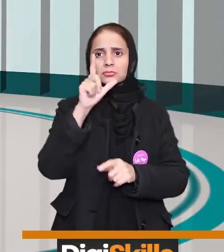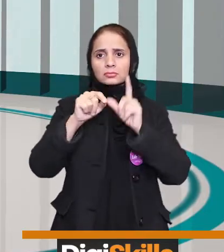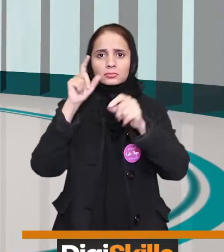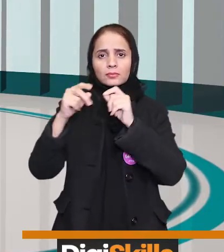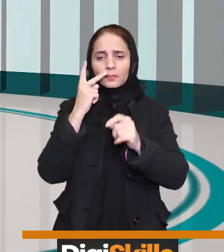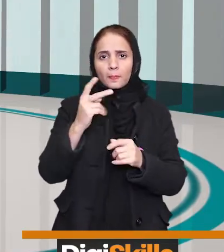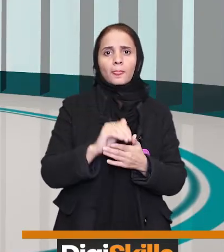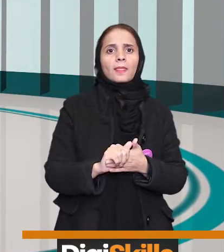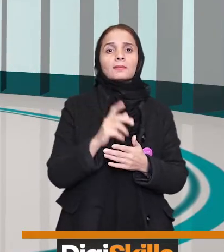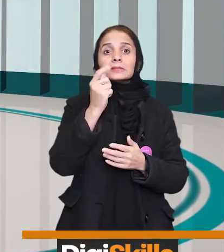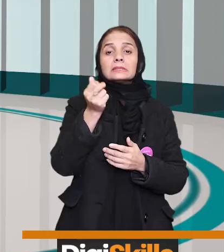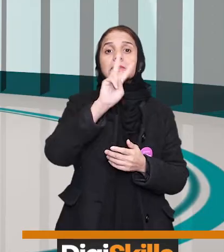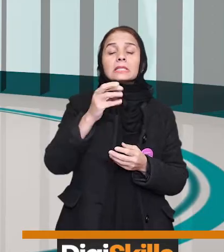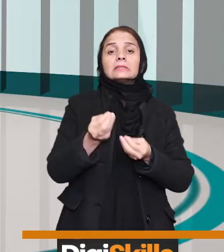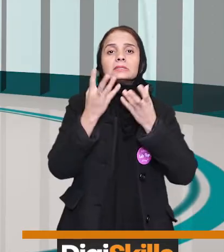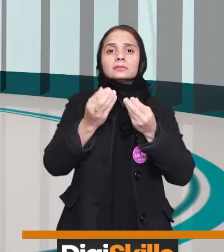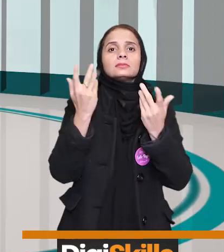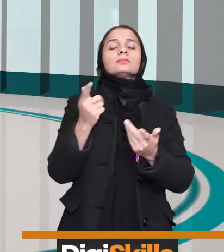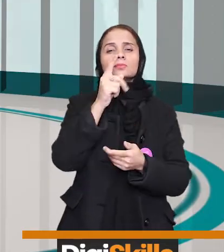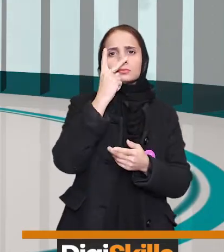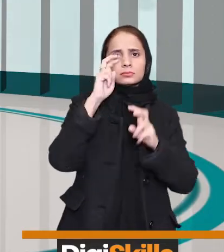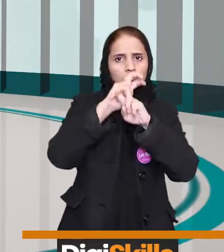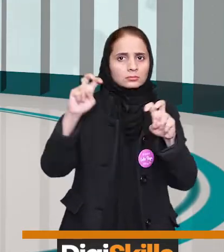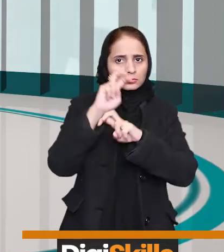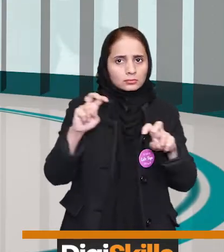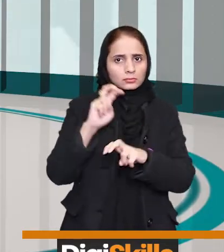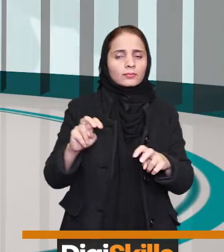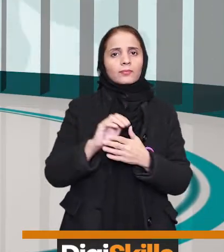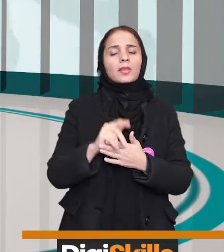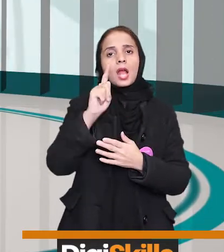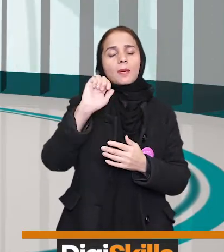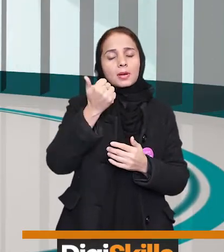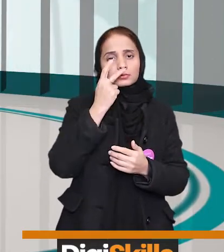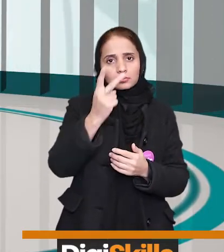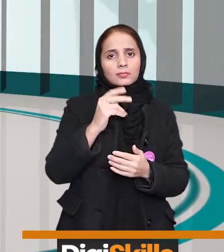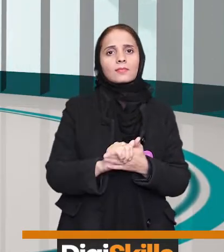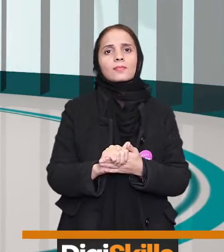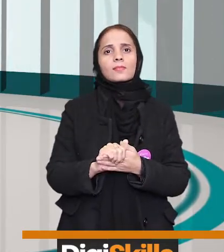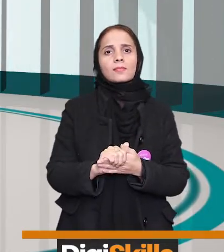You've seen what prices people give related to a particular project brief.